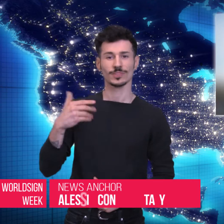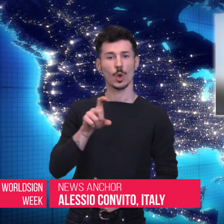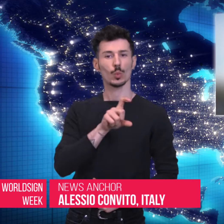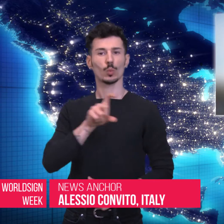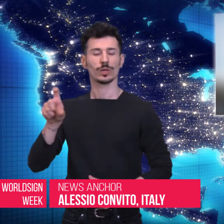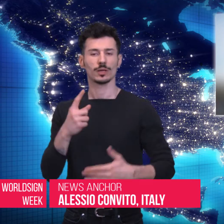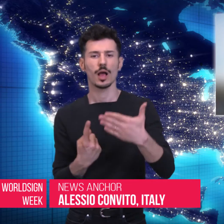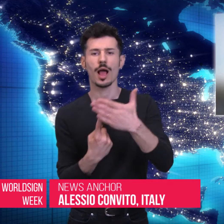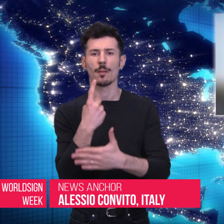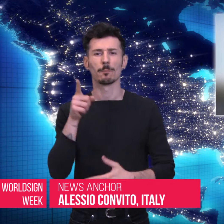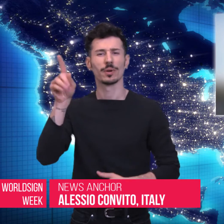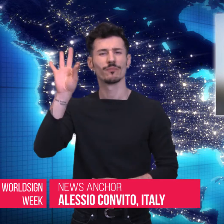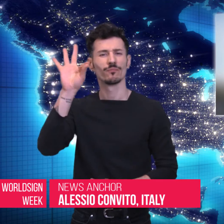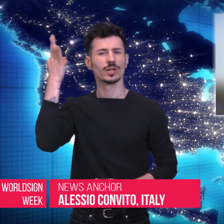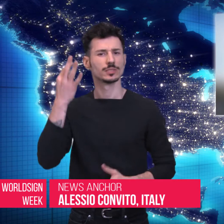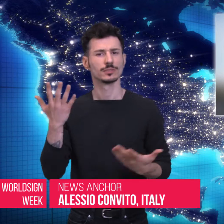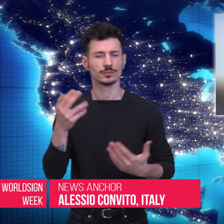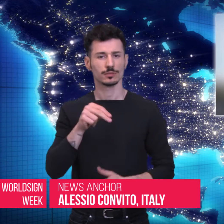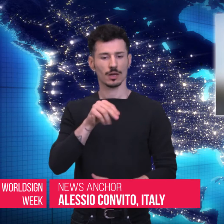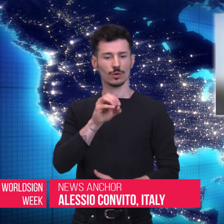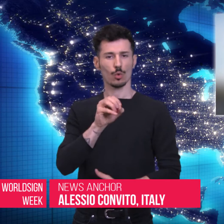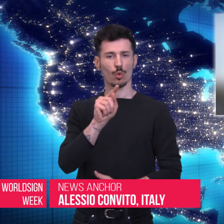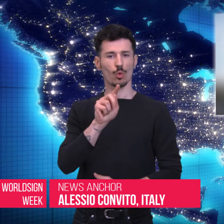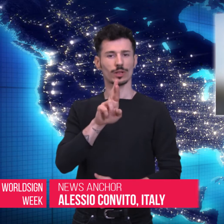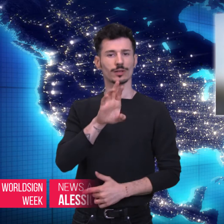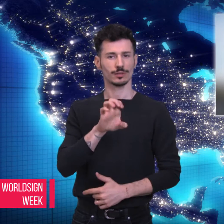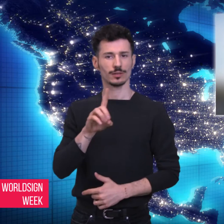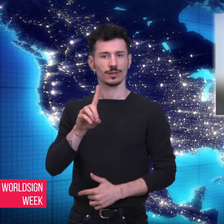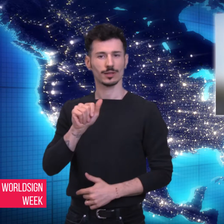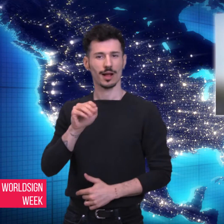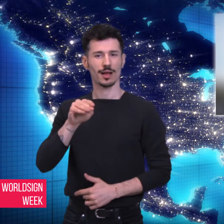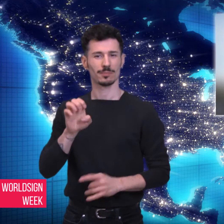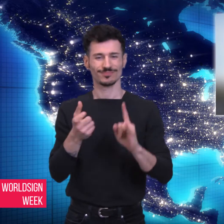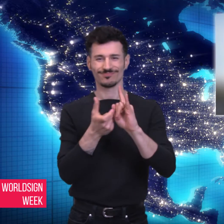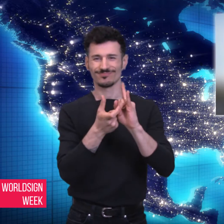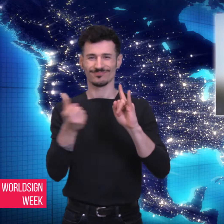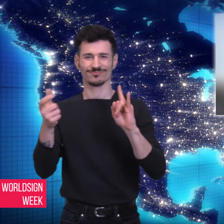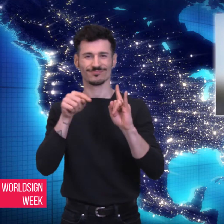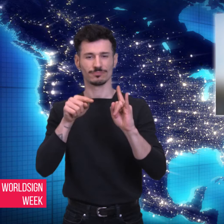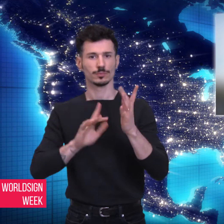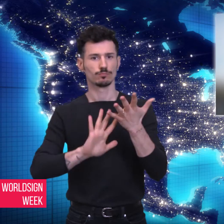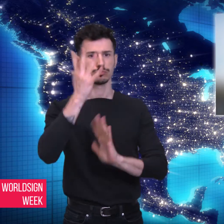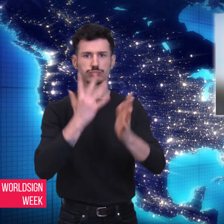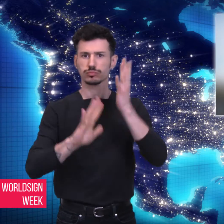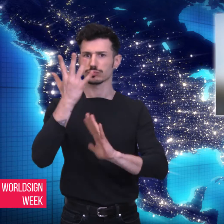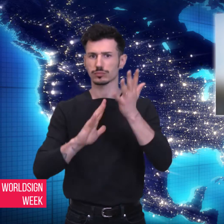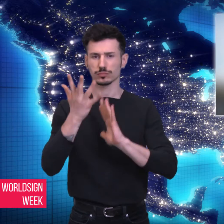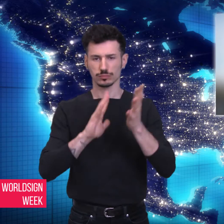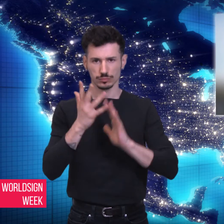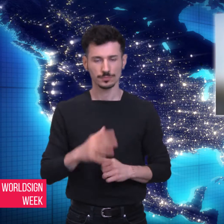Alessio: A fire erupted at the Notre-Dame Cathedral last week.